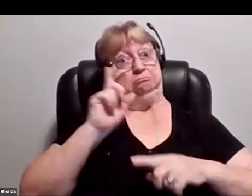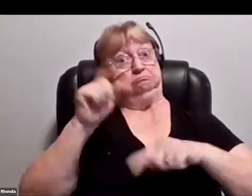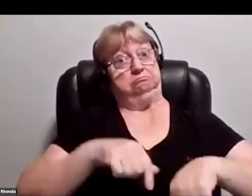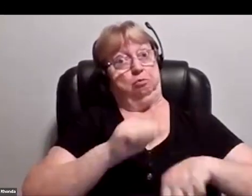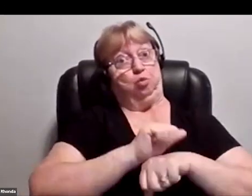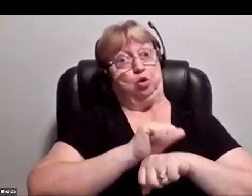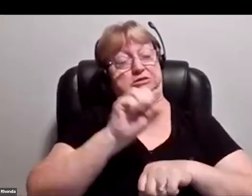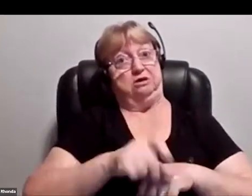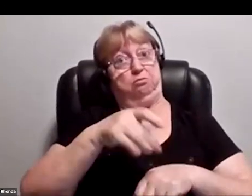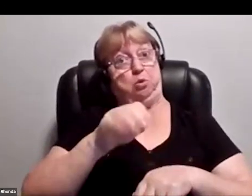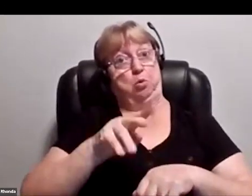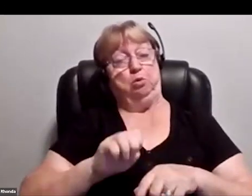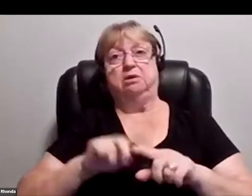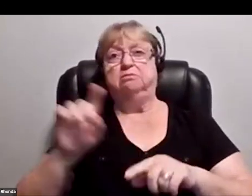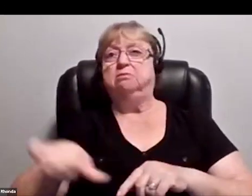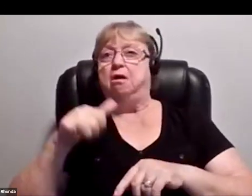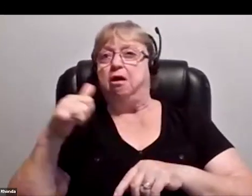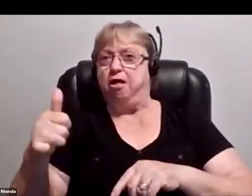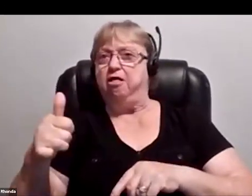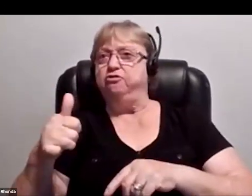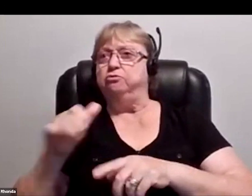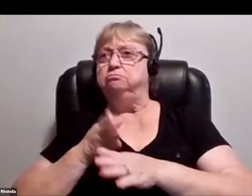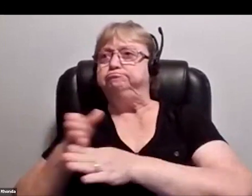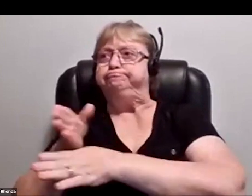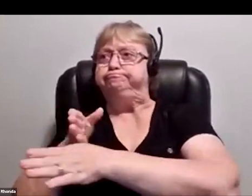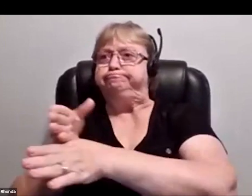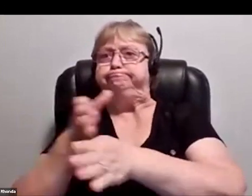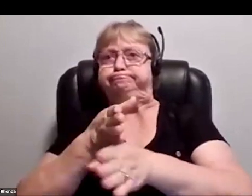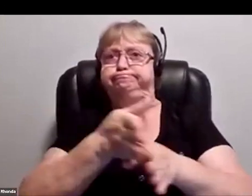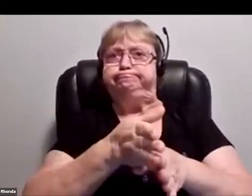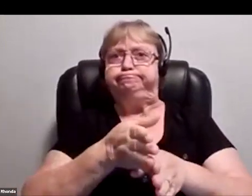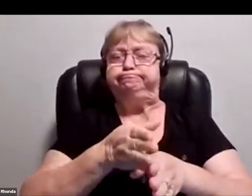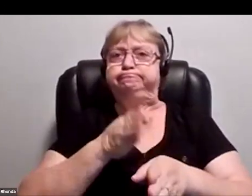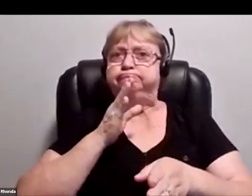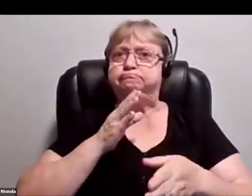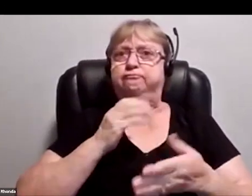There are a lot of other pathways that can feed into supporting us here.